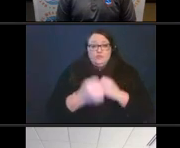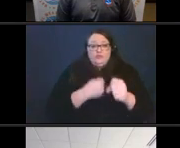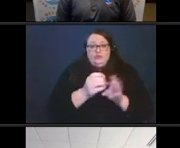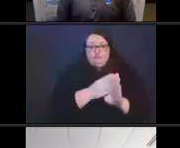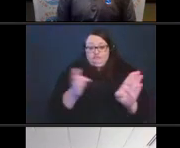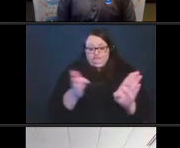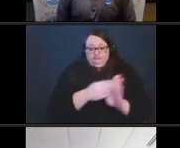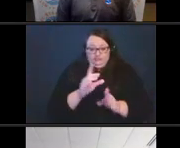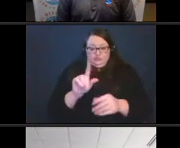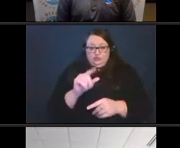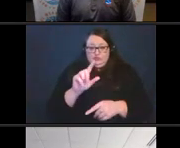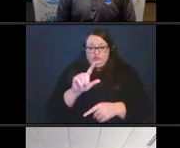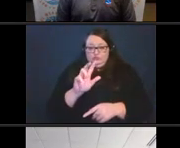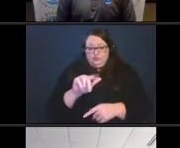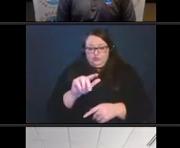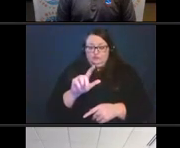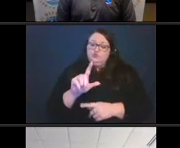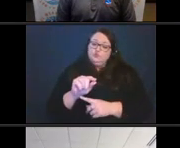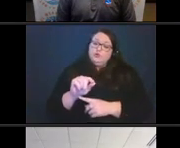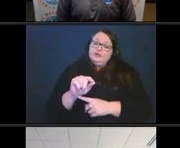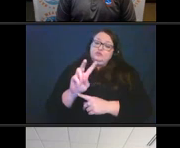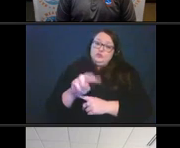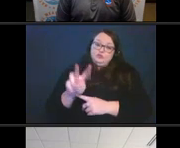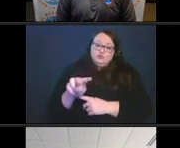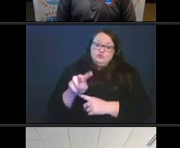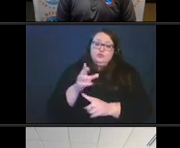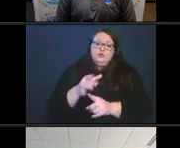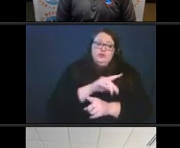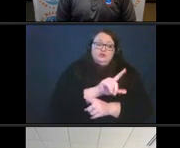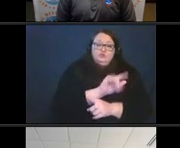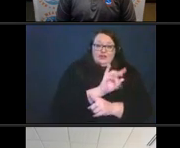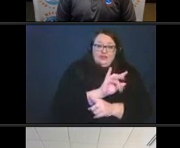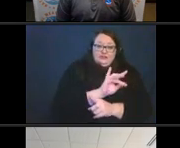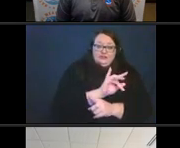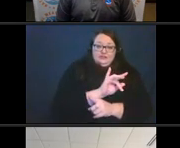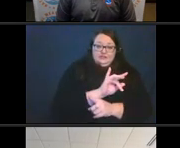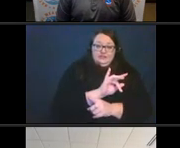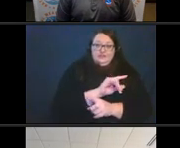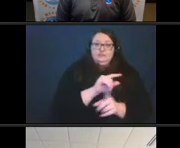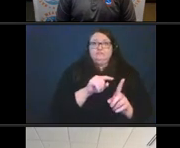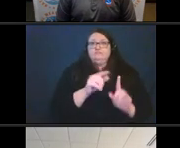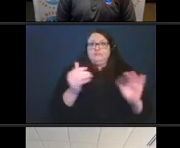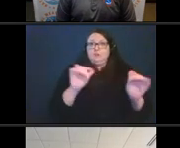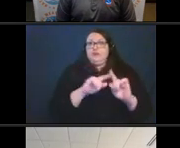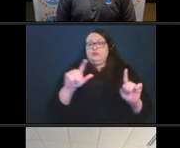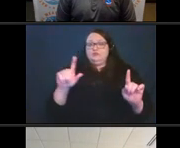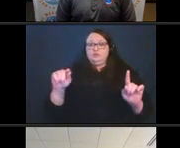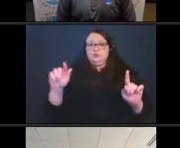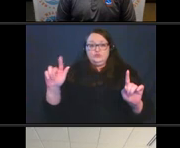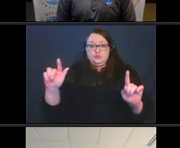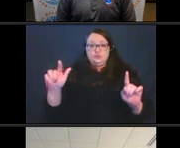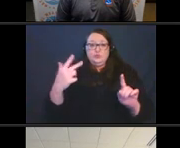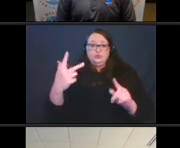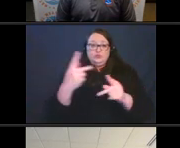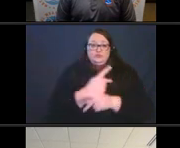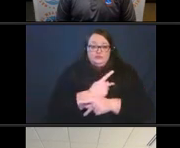and then if you just look even further back in 2018, 2023 was about three times the amount of